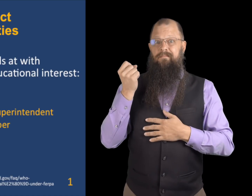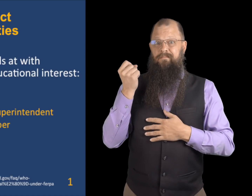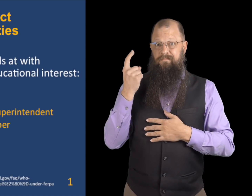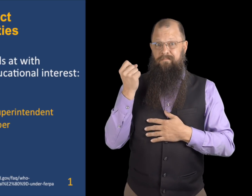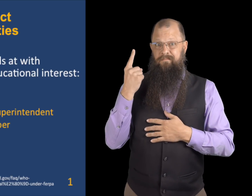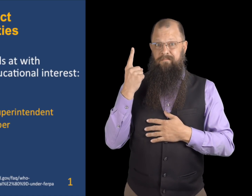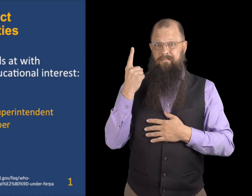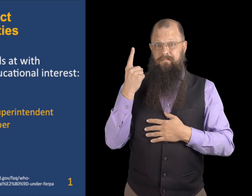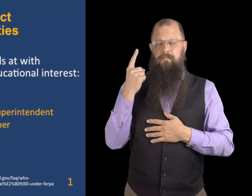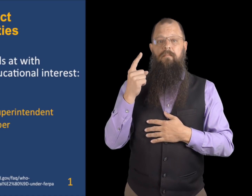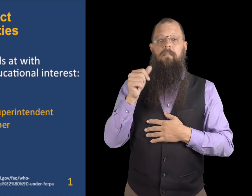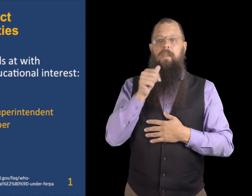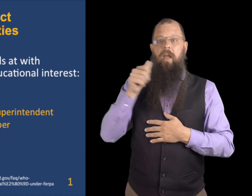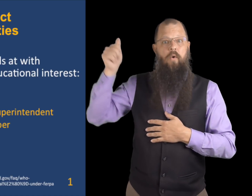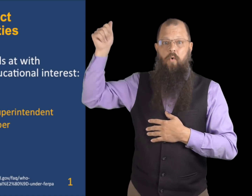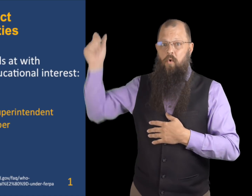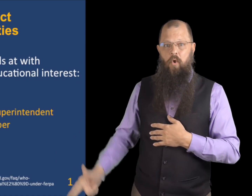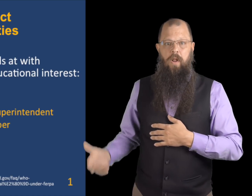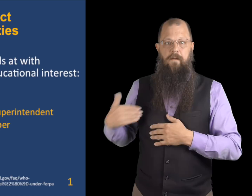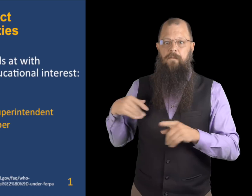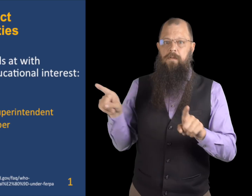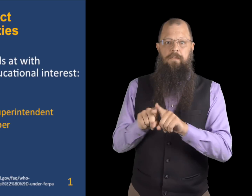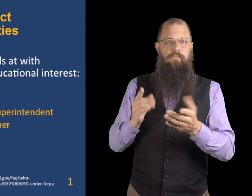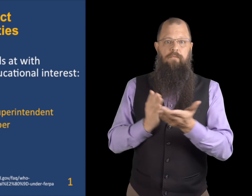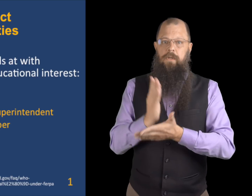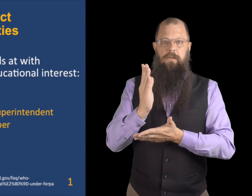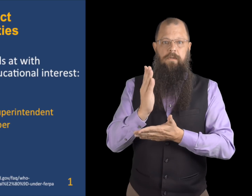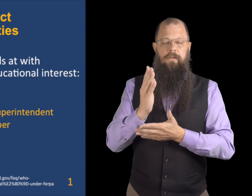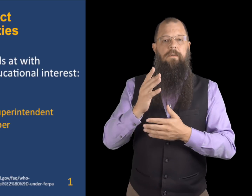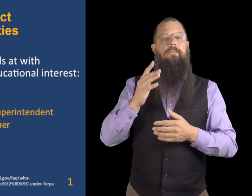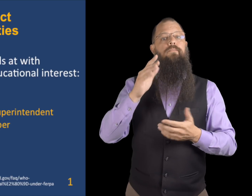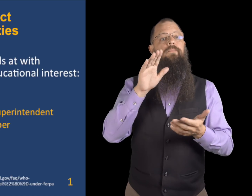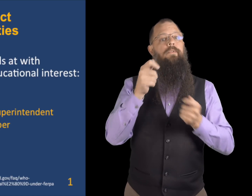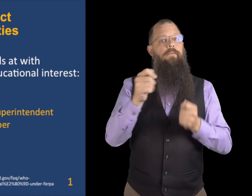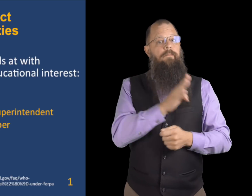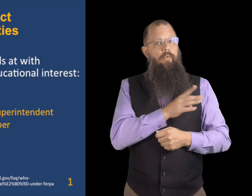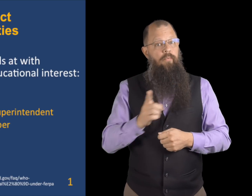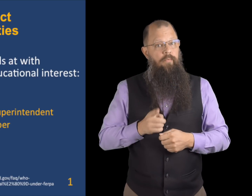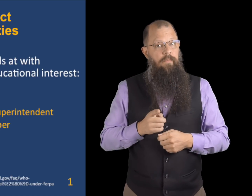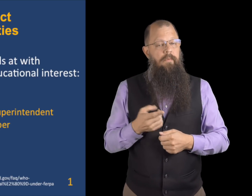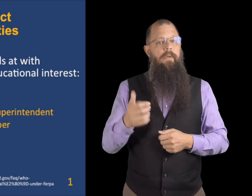assist with their education, however not all have the same right to this